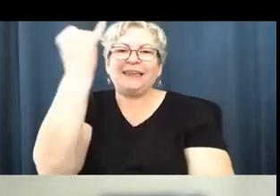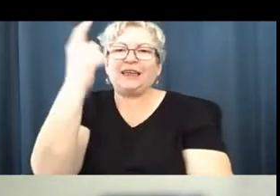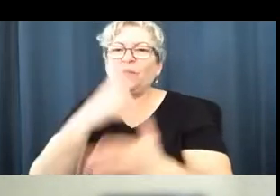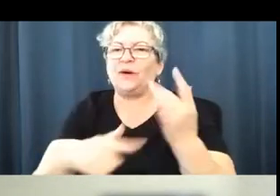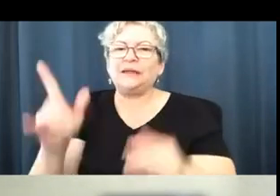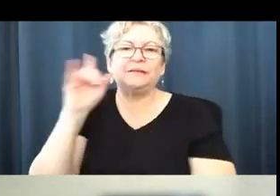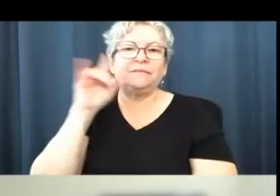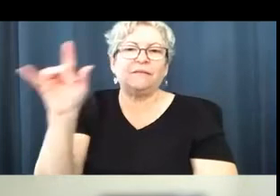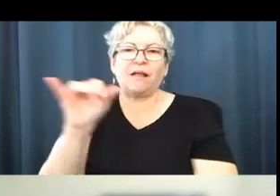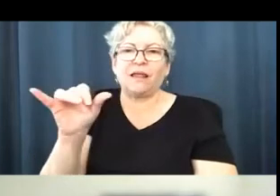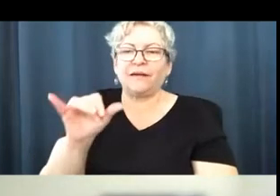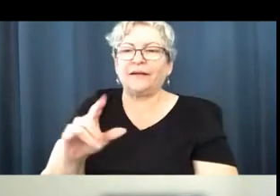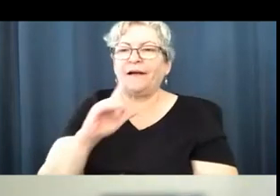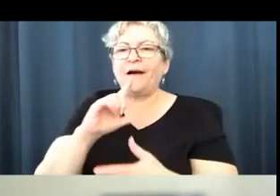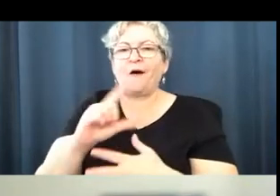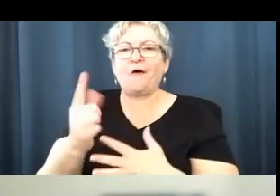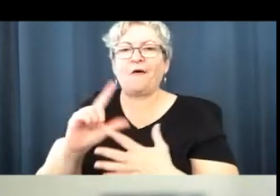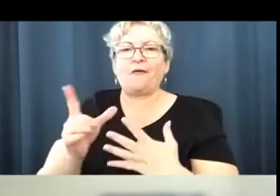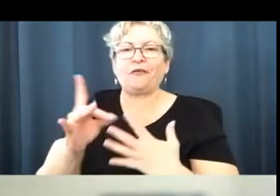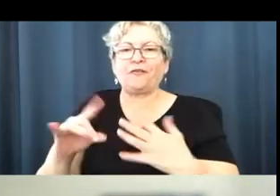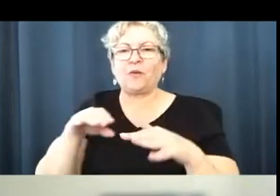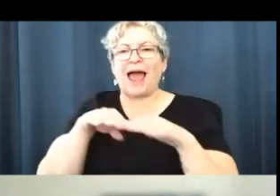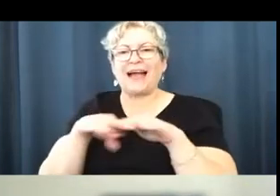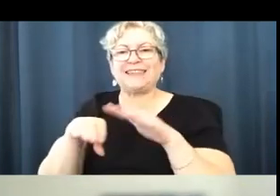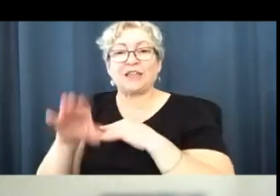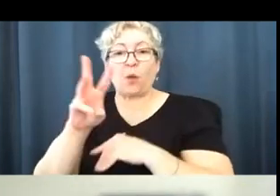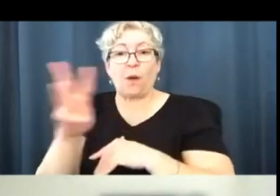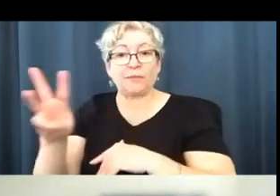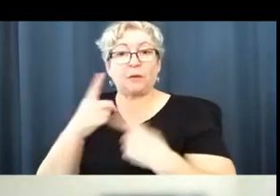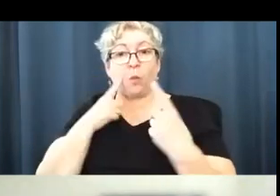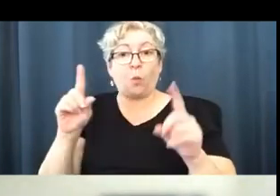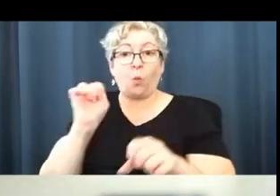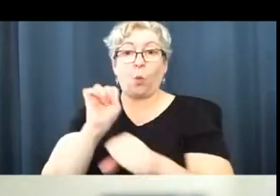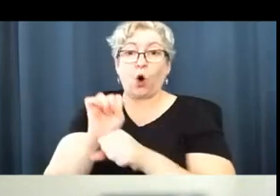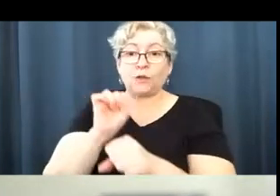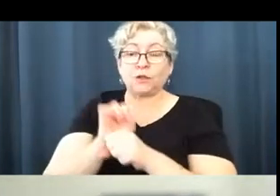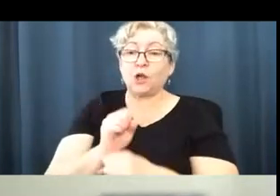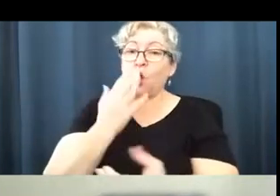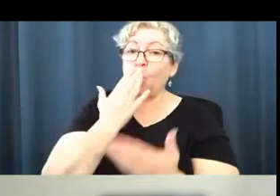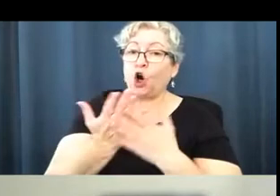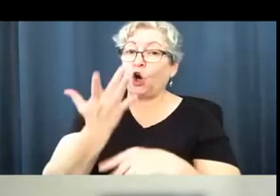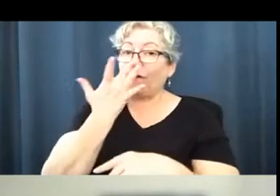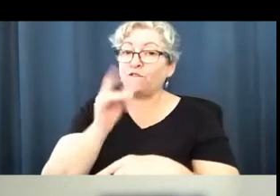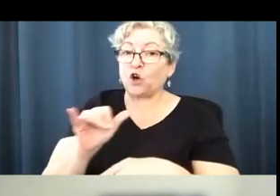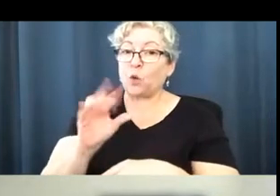How an alternative method of accessing a website actually works, and a good version of that where the website's working correctly,